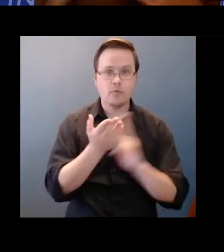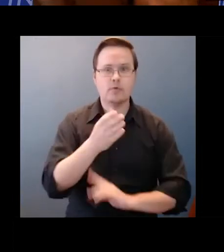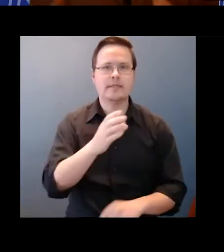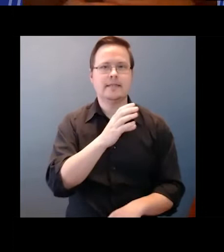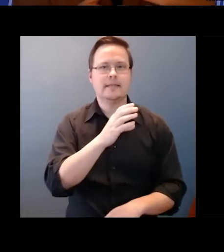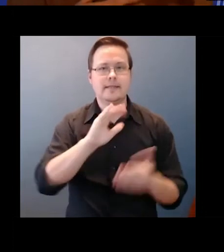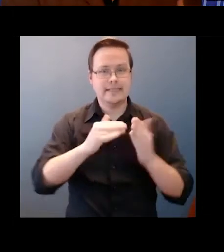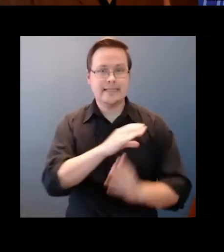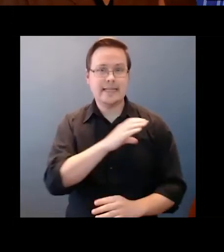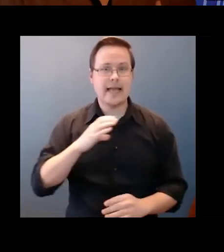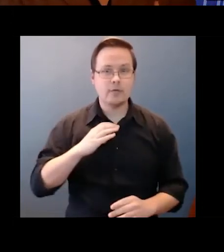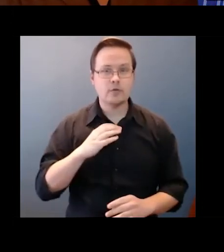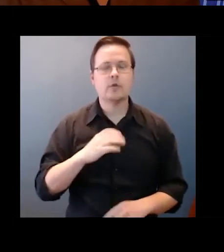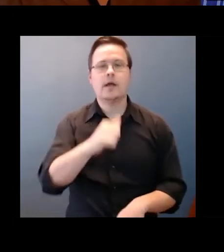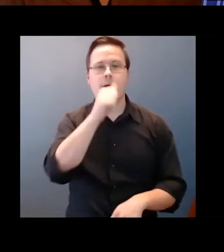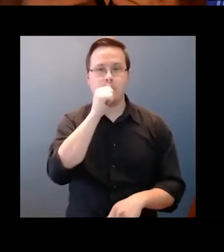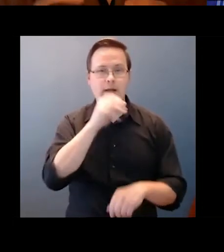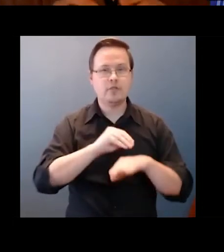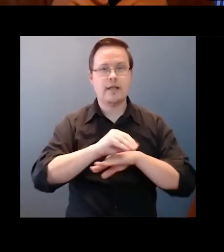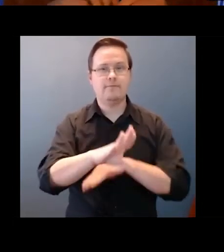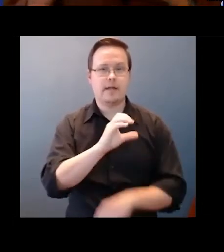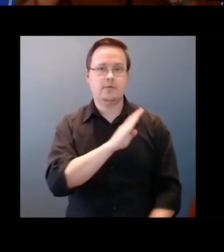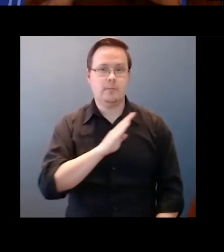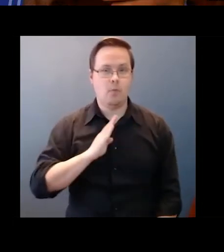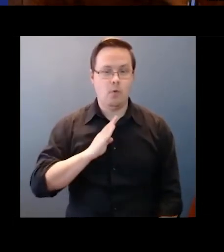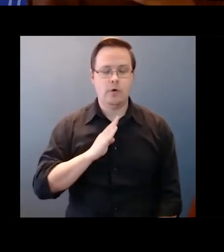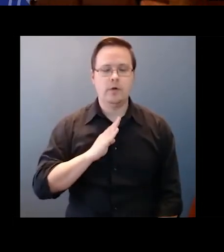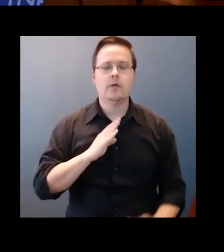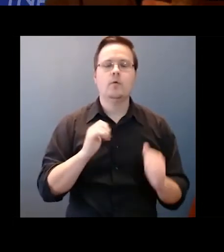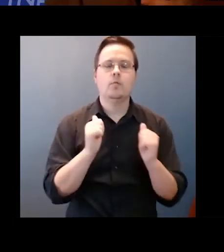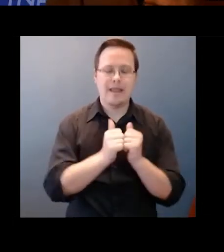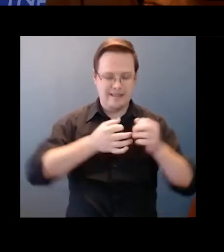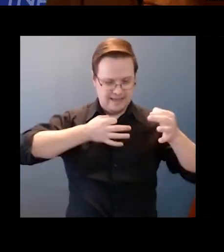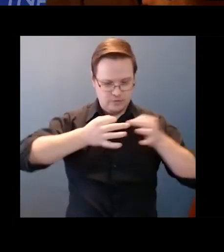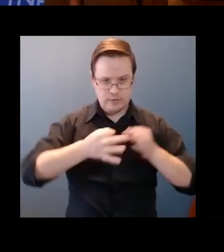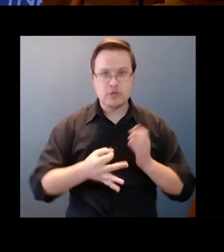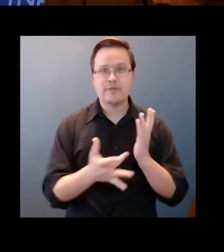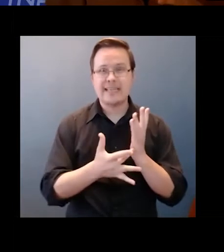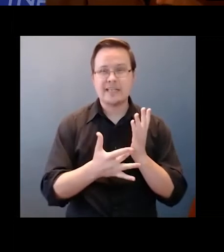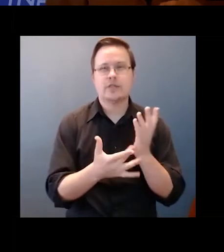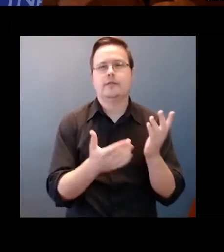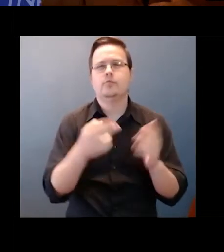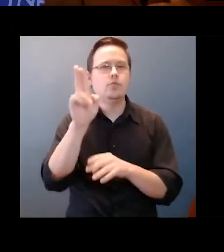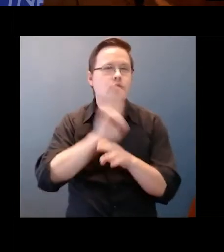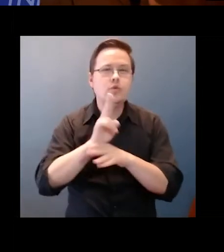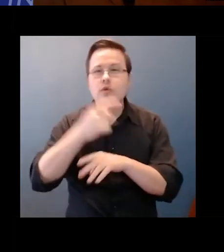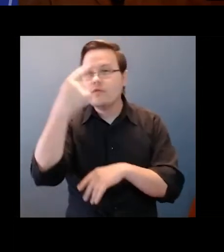come to a privacy advisory board with a description of what the technology supposed to be used for a US policy.